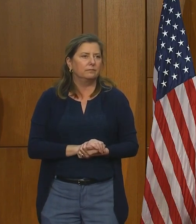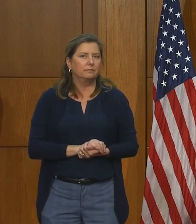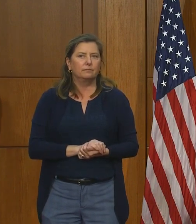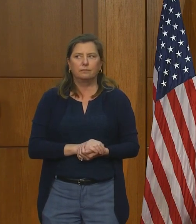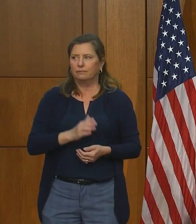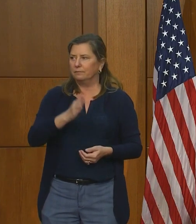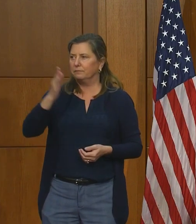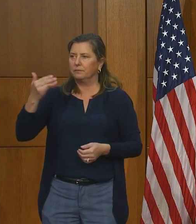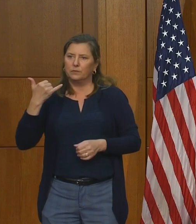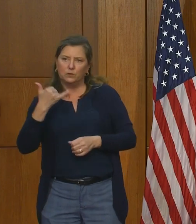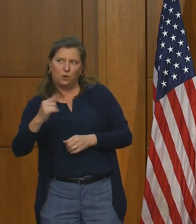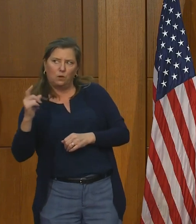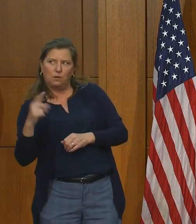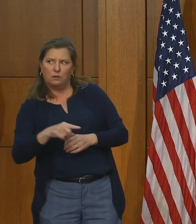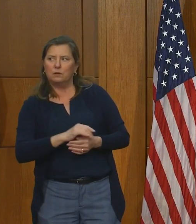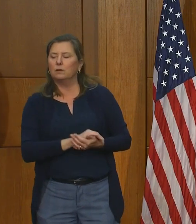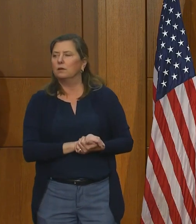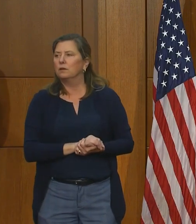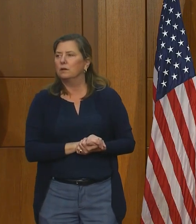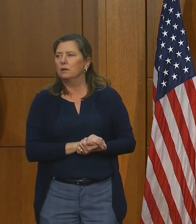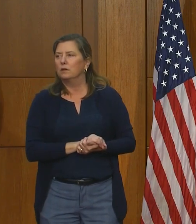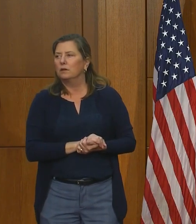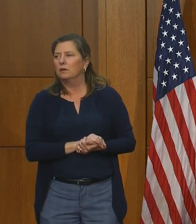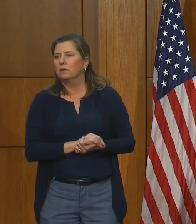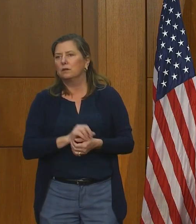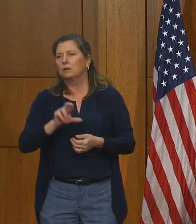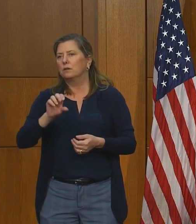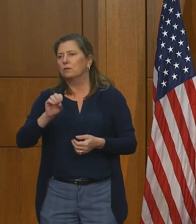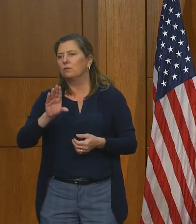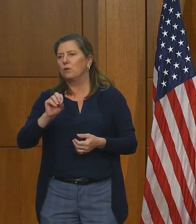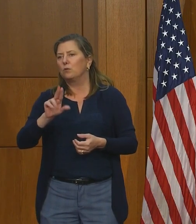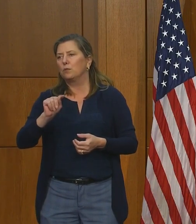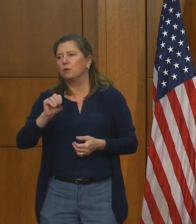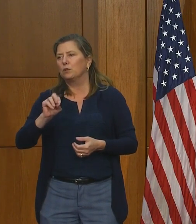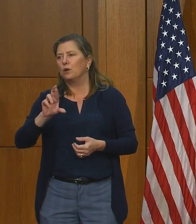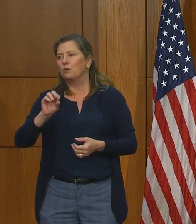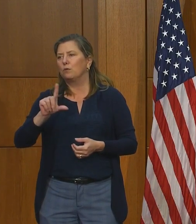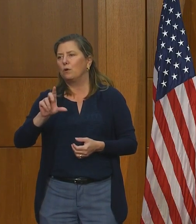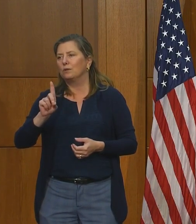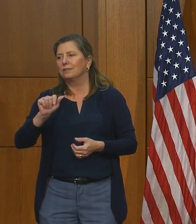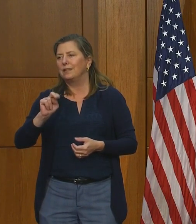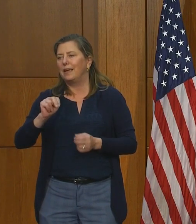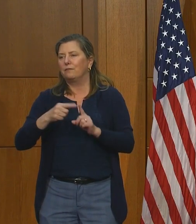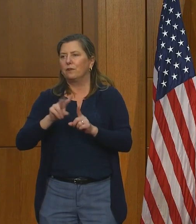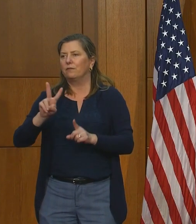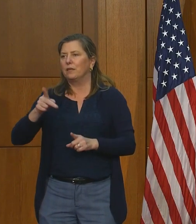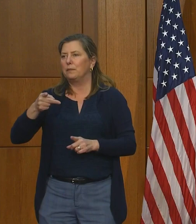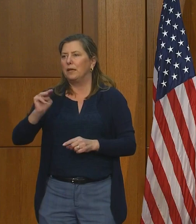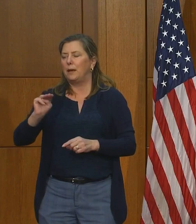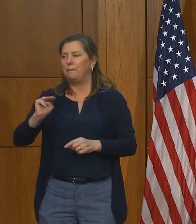ENCOURAGE BY TO WEAR PROTECTIVE.